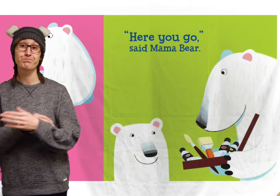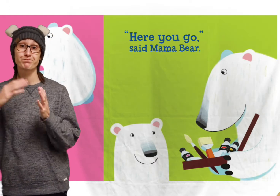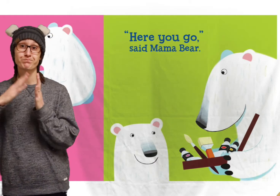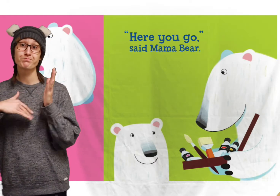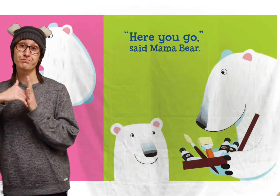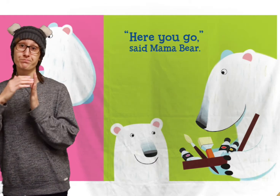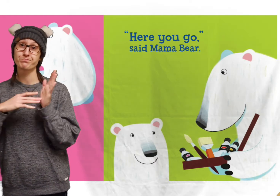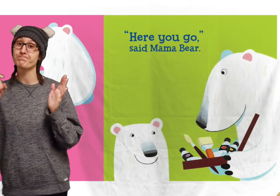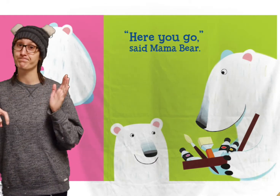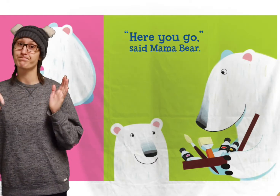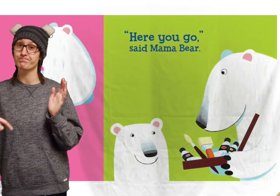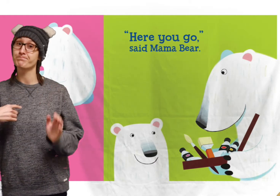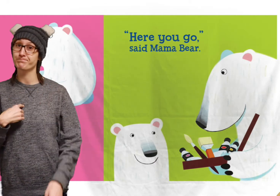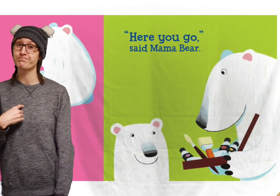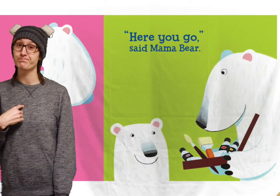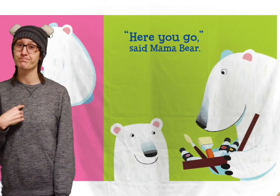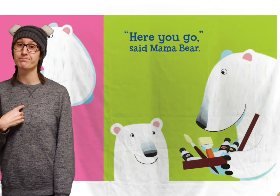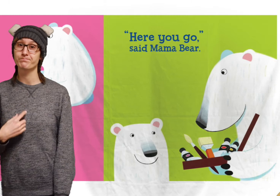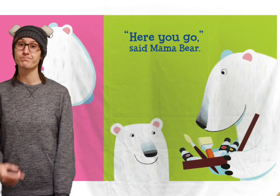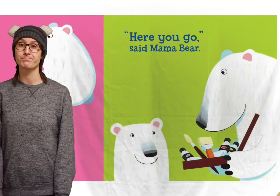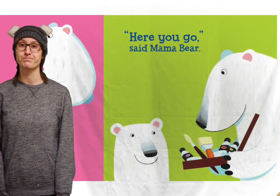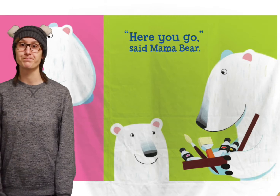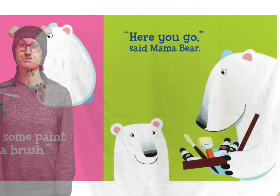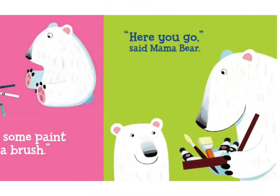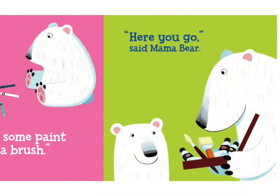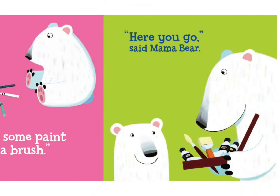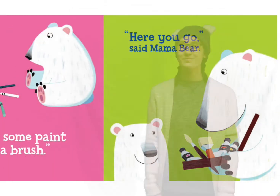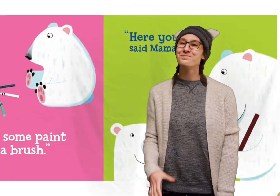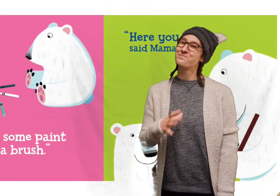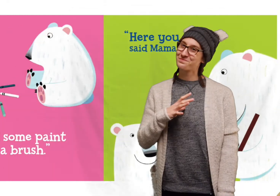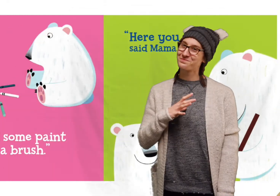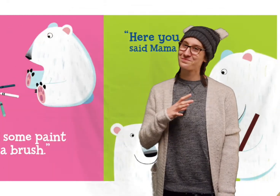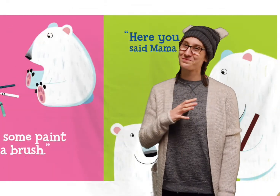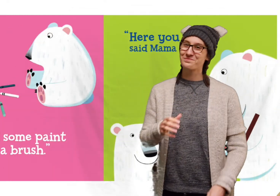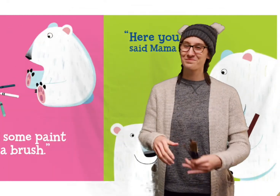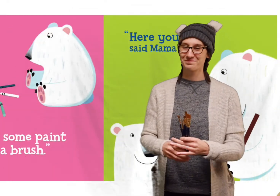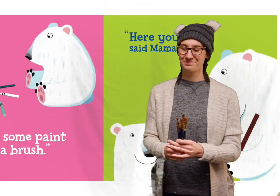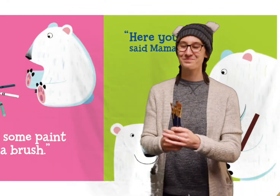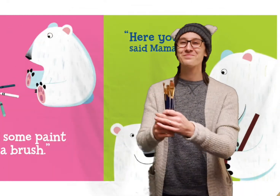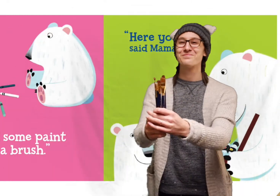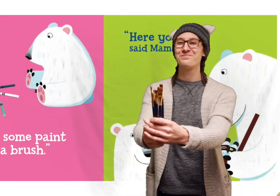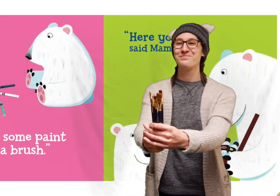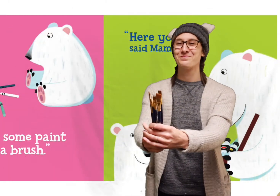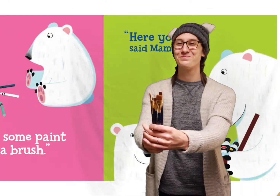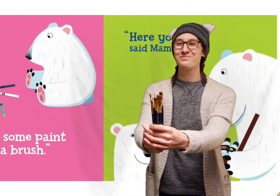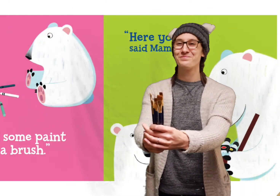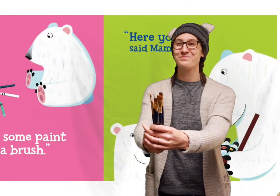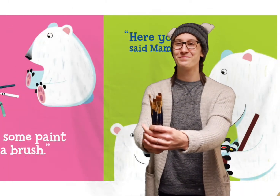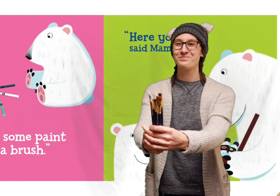I need some paint and a brush "Here you go", said Mama Bear